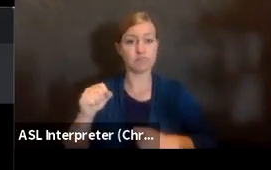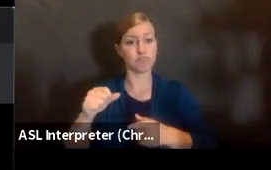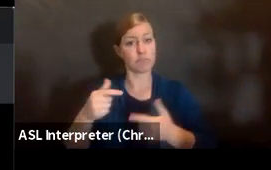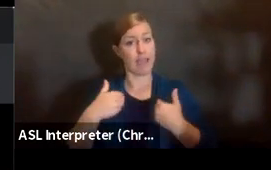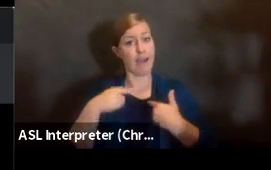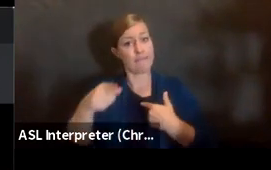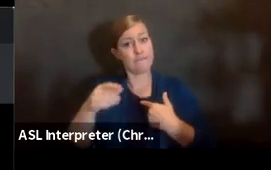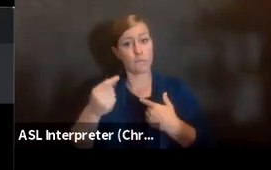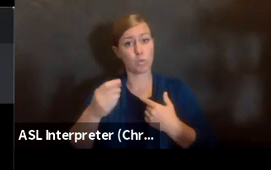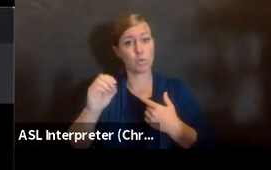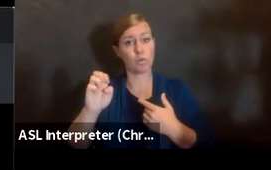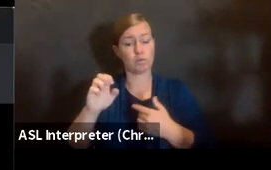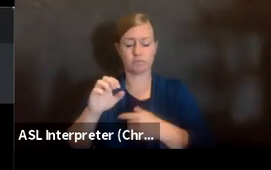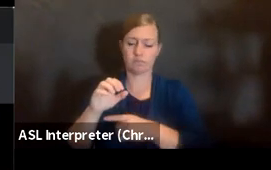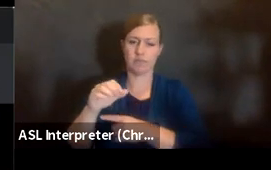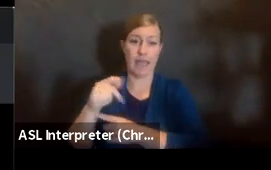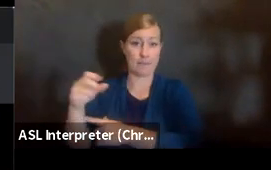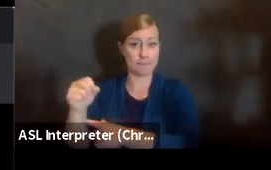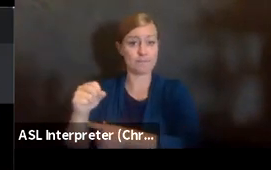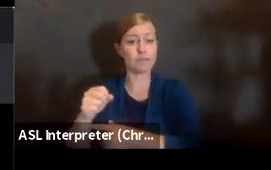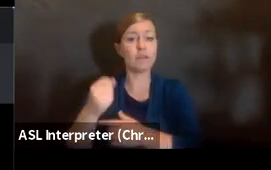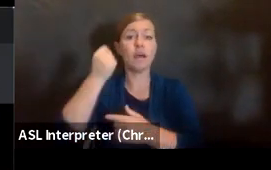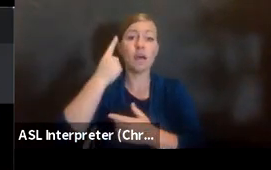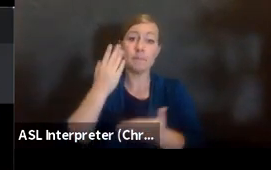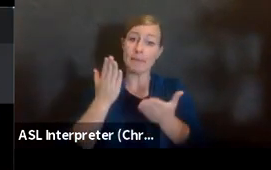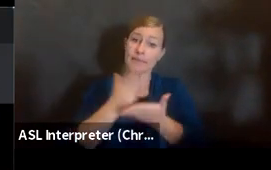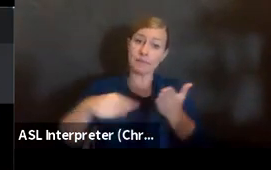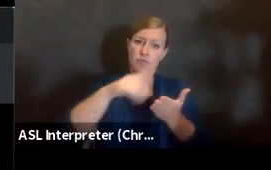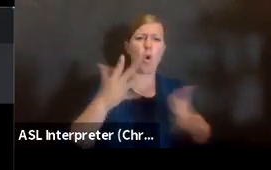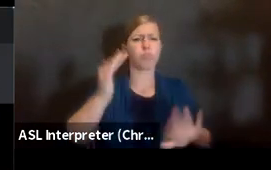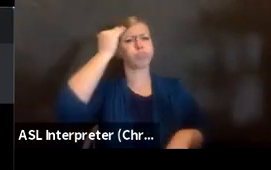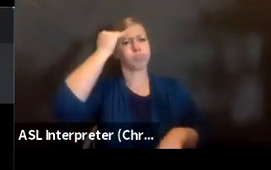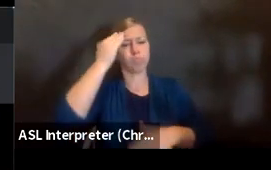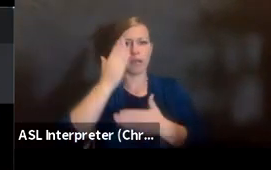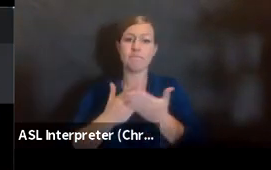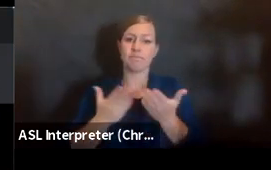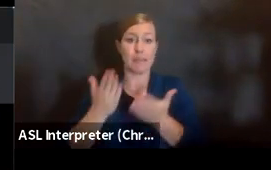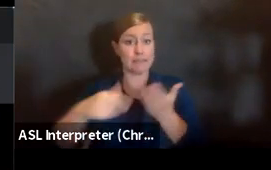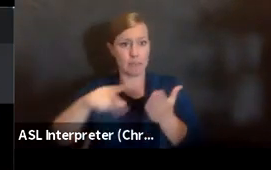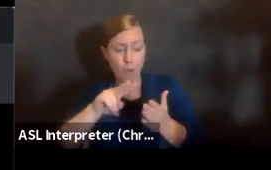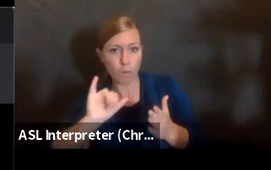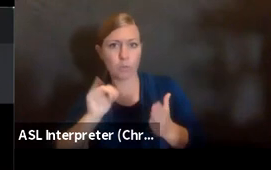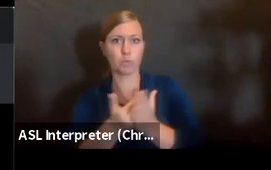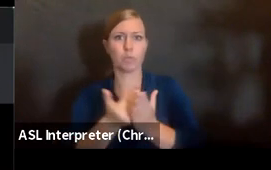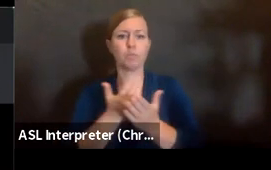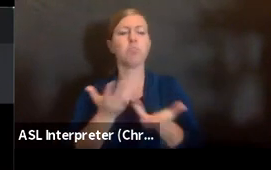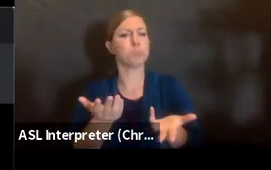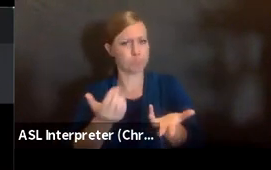Katherine Livick - ESD 112: Some of you may be aware of them. Some of you maybe have never seen them before. I hope that you get excited to explore them on your own.